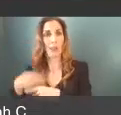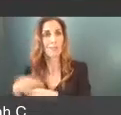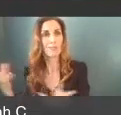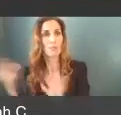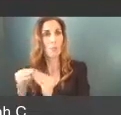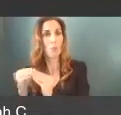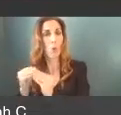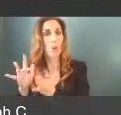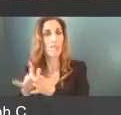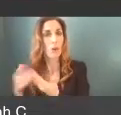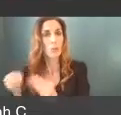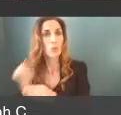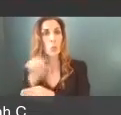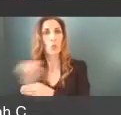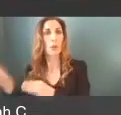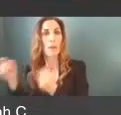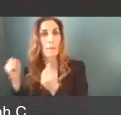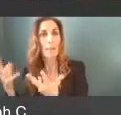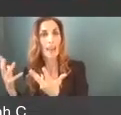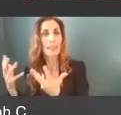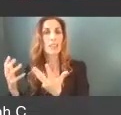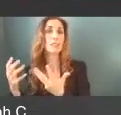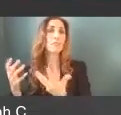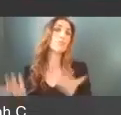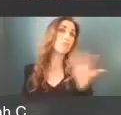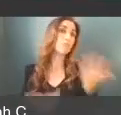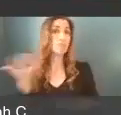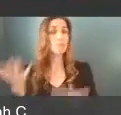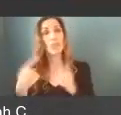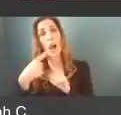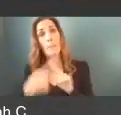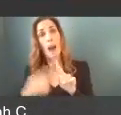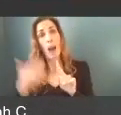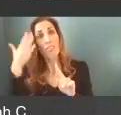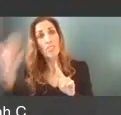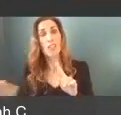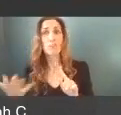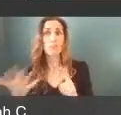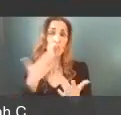many retail pharmacies, you know, a month from now we should be in pretty good shape and